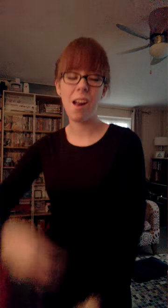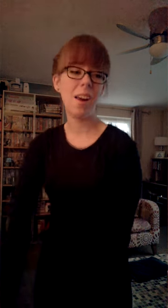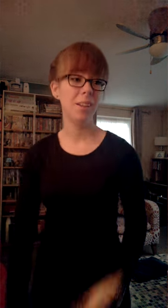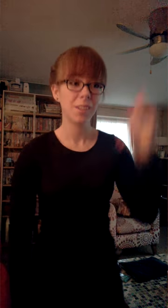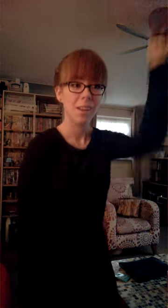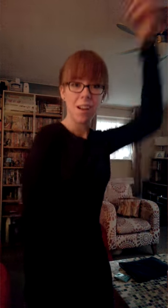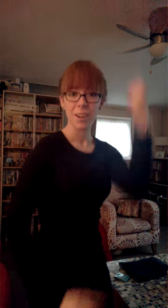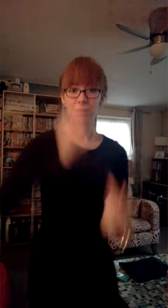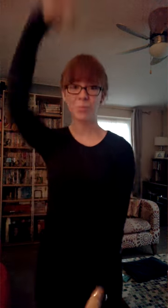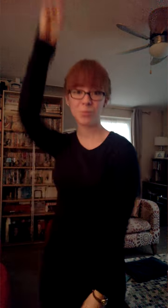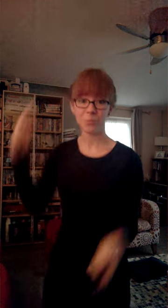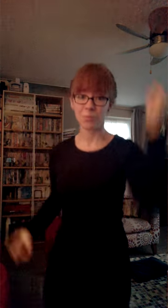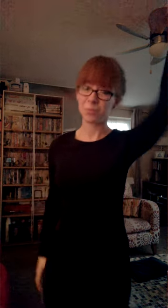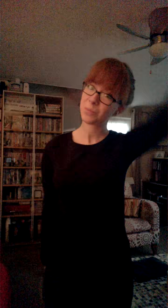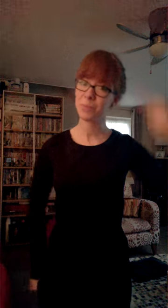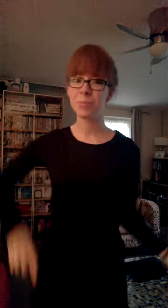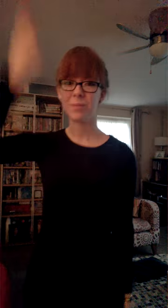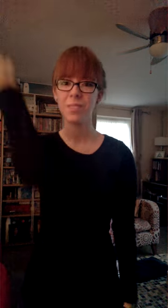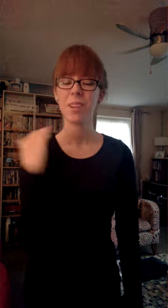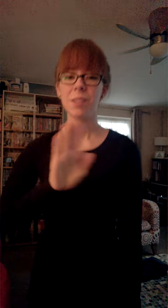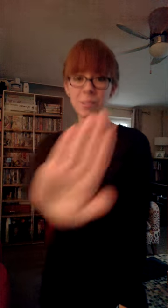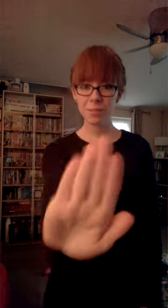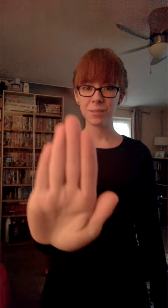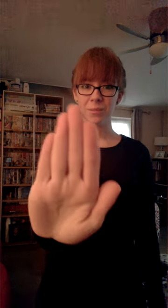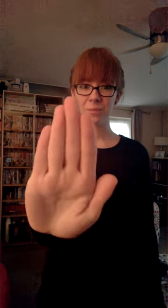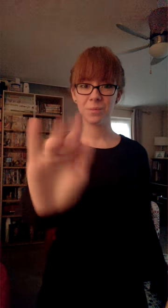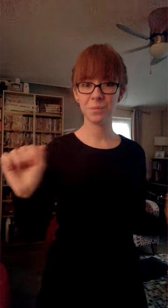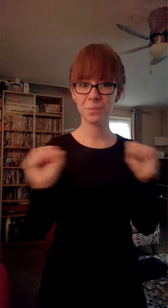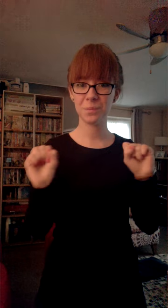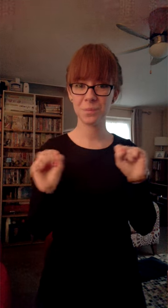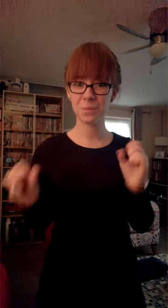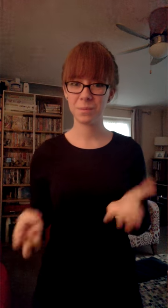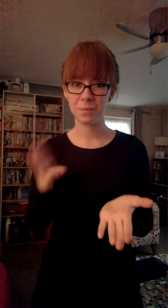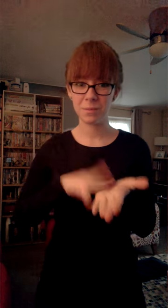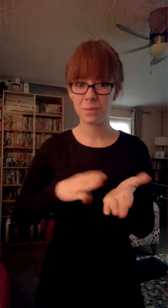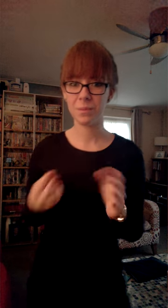Hey, hey, hey, oh! Stop Wait a minute